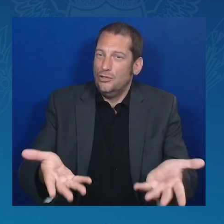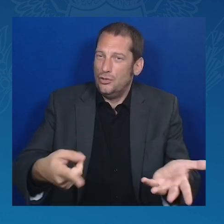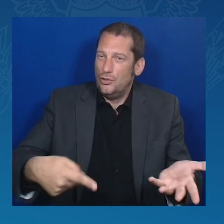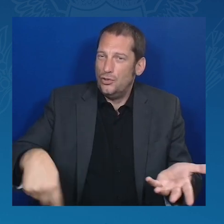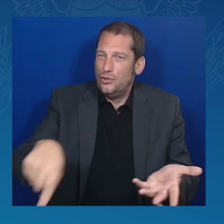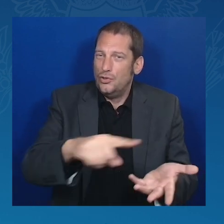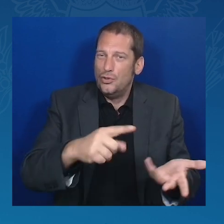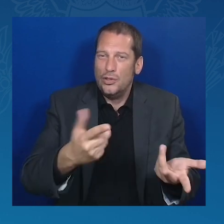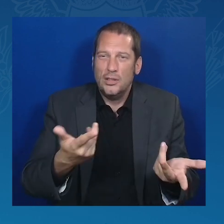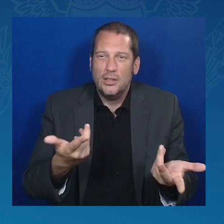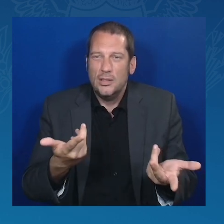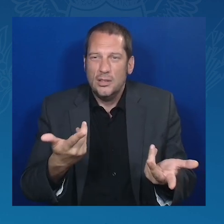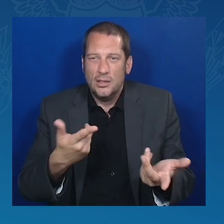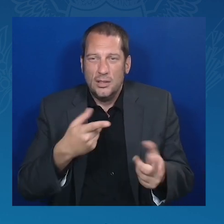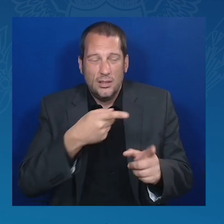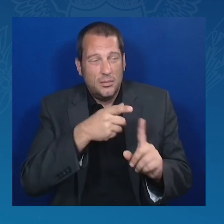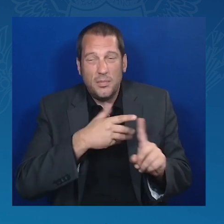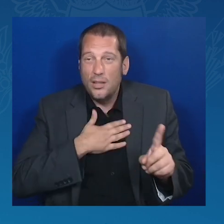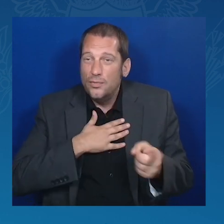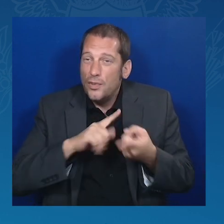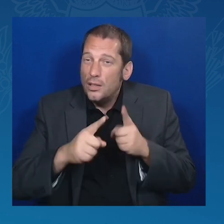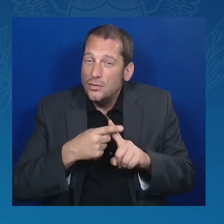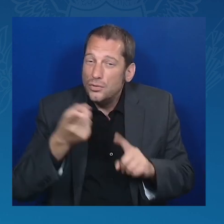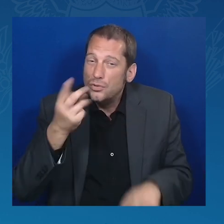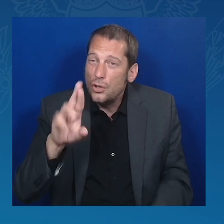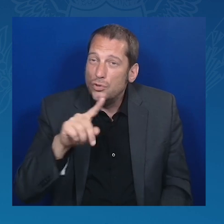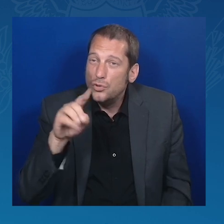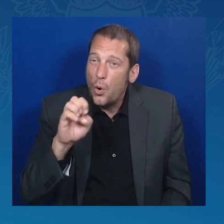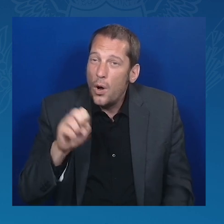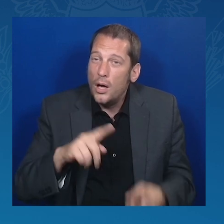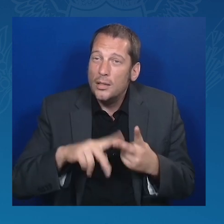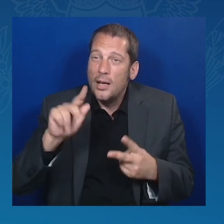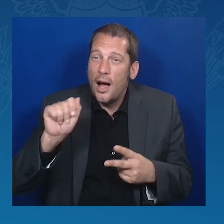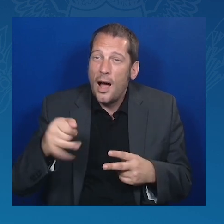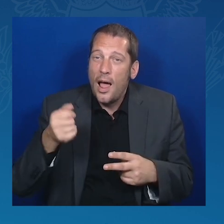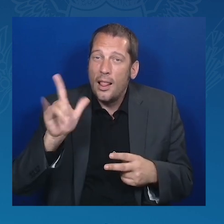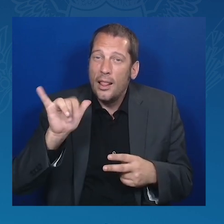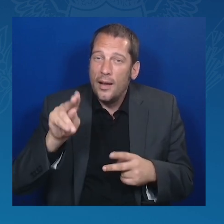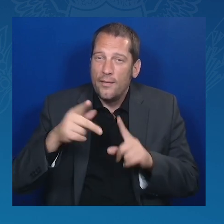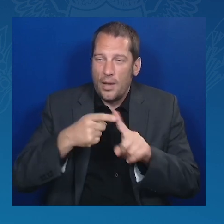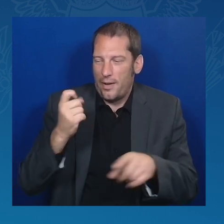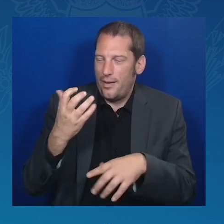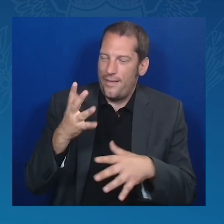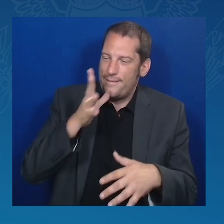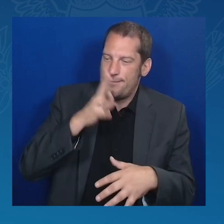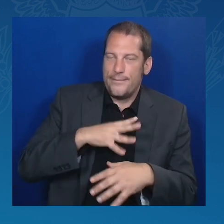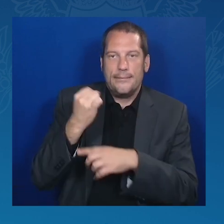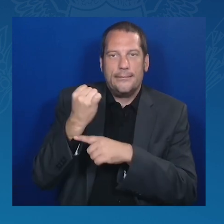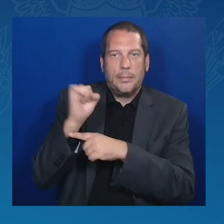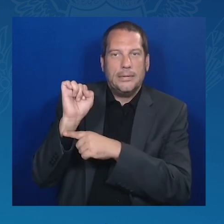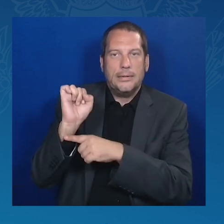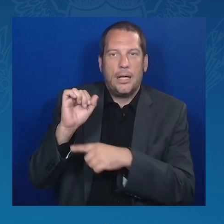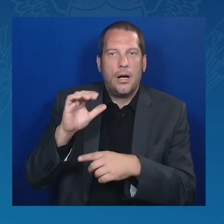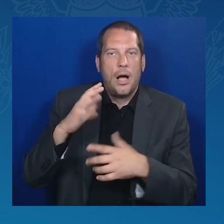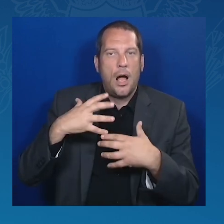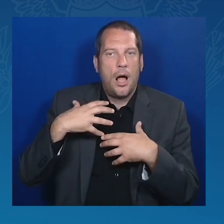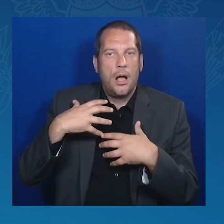from the Feminist Women's Health Center in Atlanta, the teams from Planned Parenthood, Reproductive Freedom for all, the Abortion Care Network,